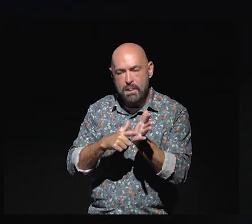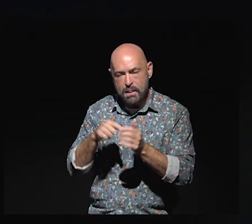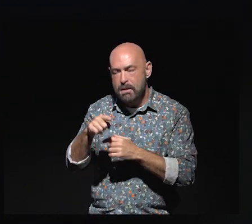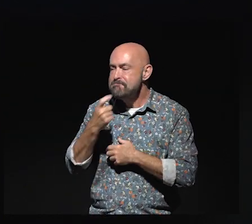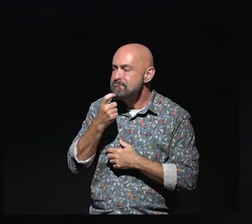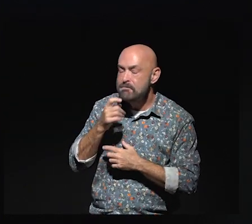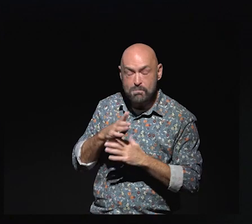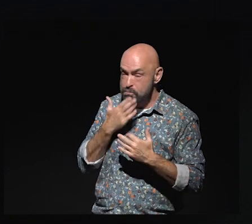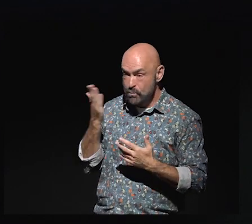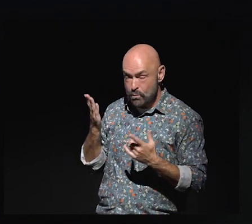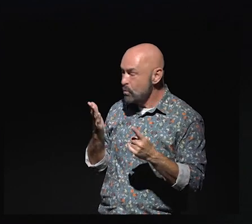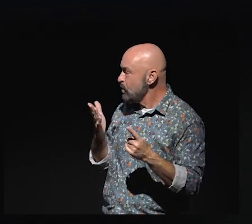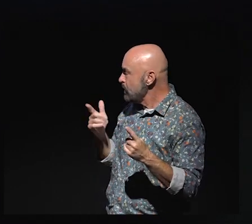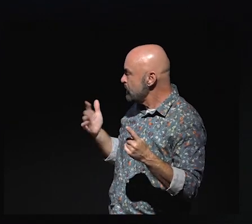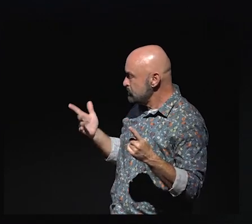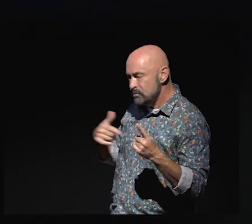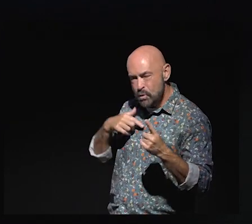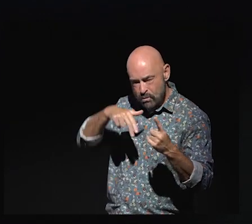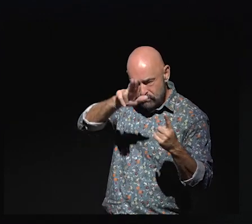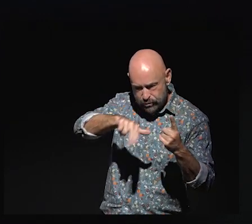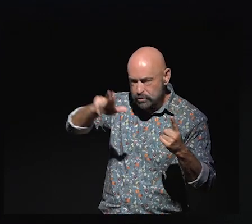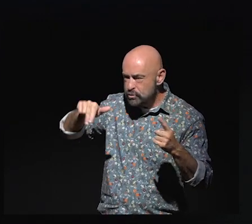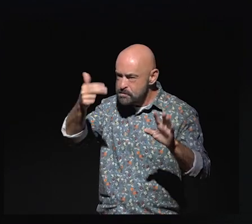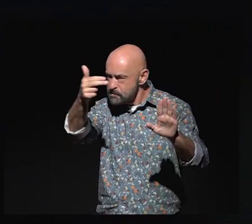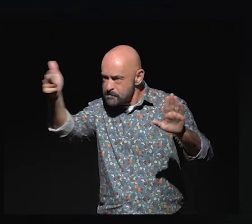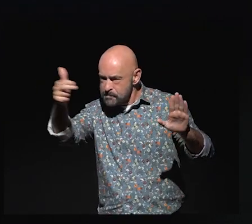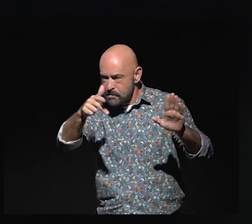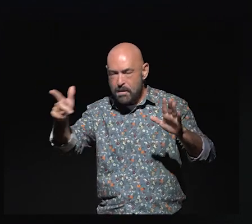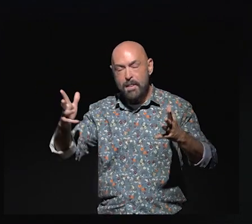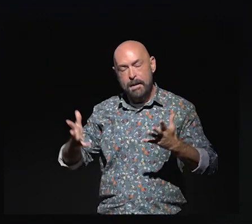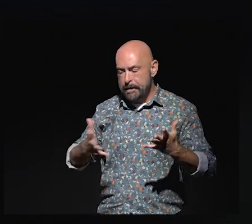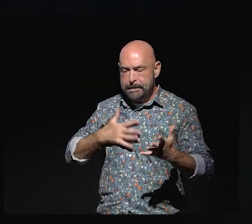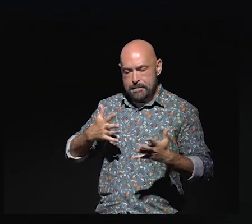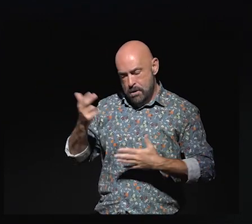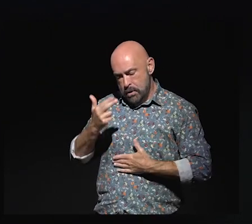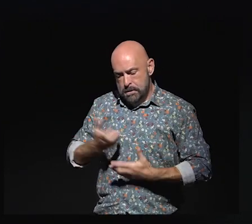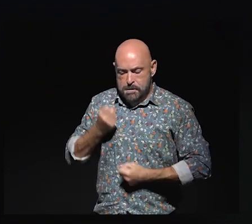We're used to seeing brushstroke as expressive of the artist's personality.